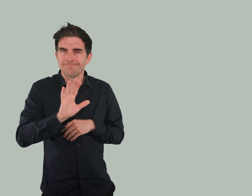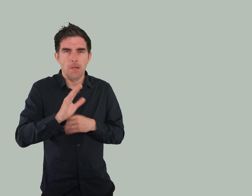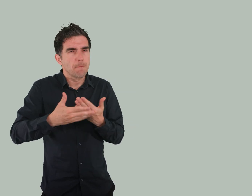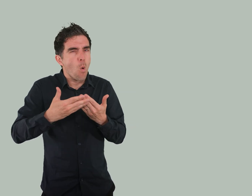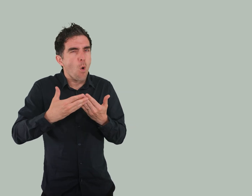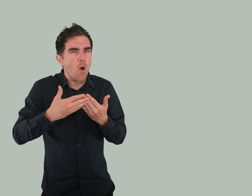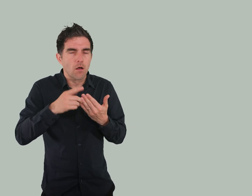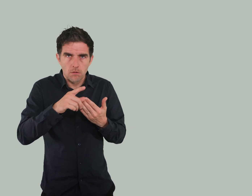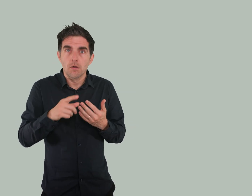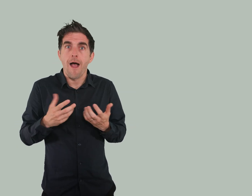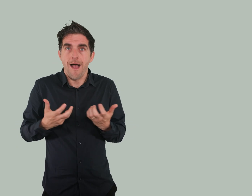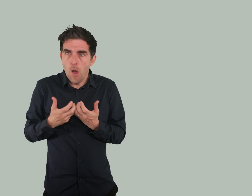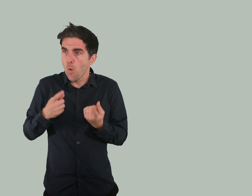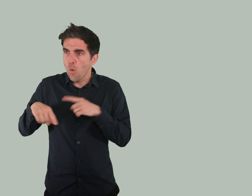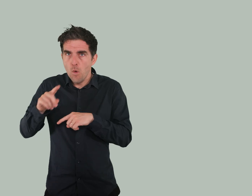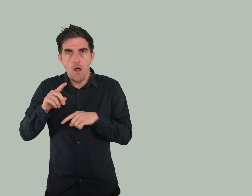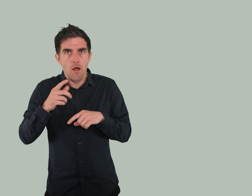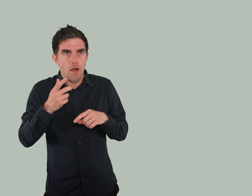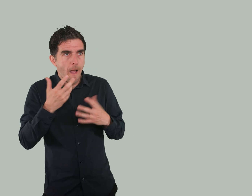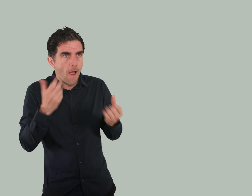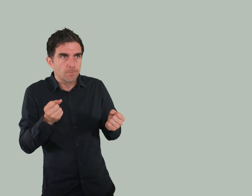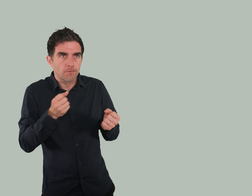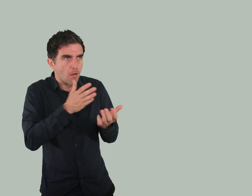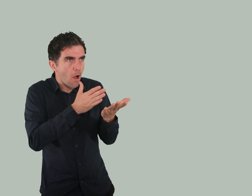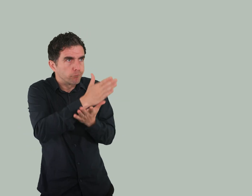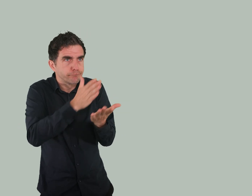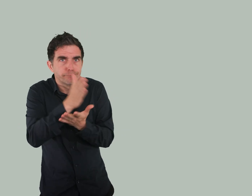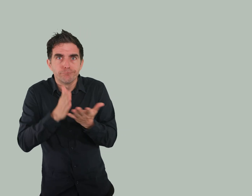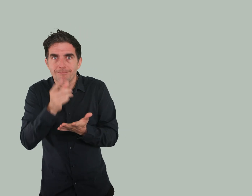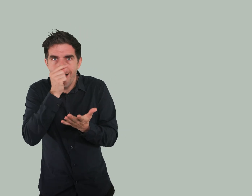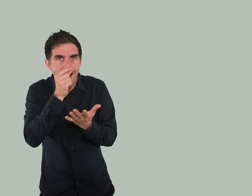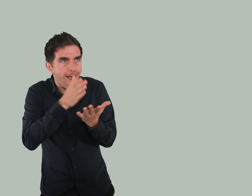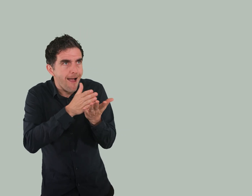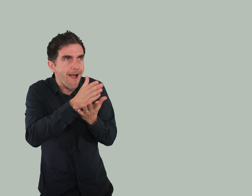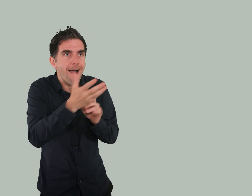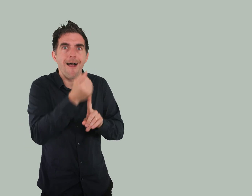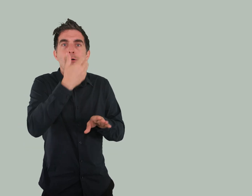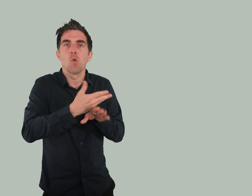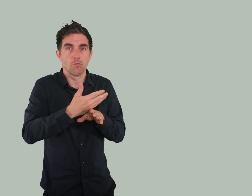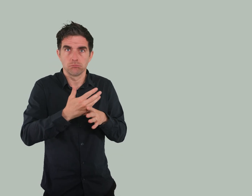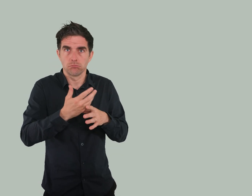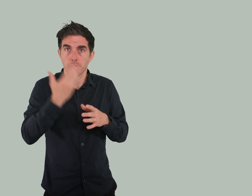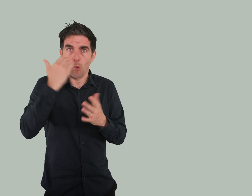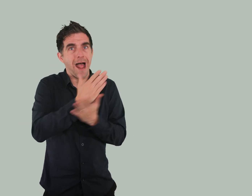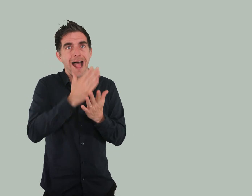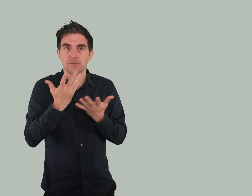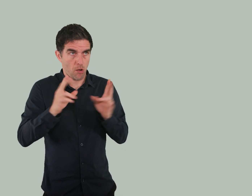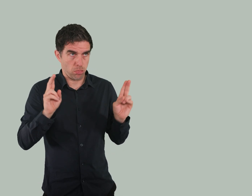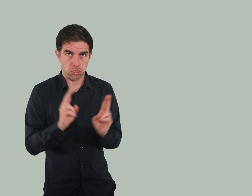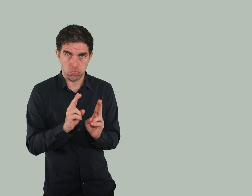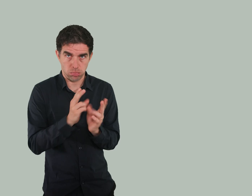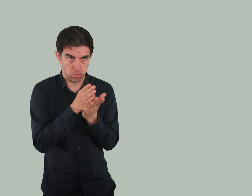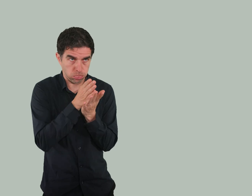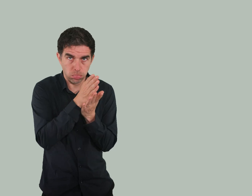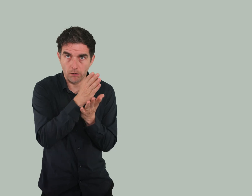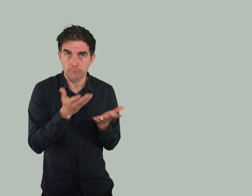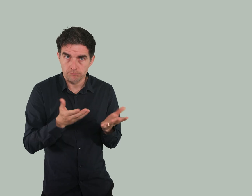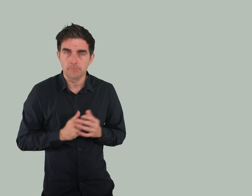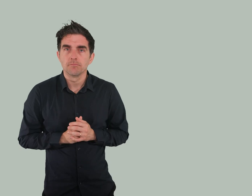It is that routes into work become narrower still.